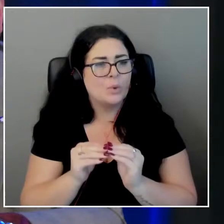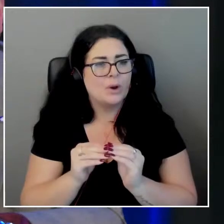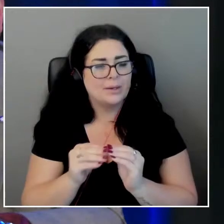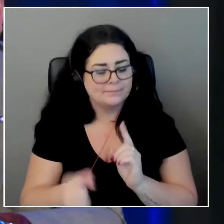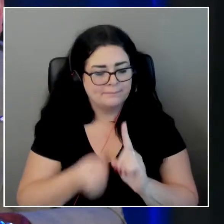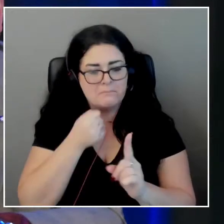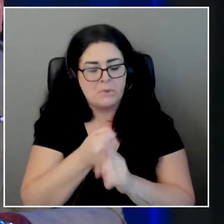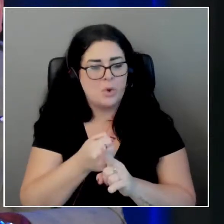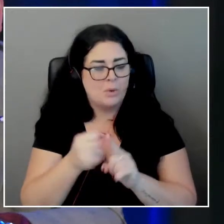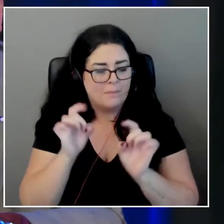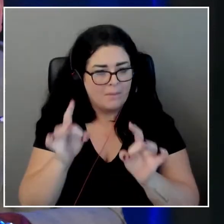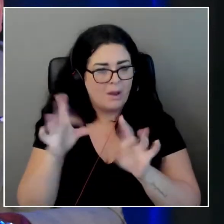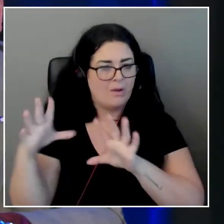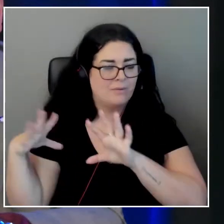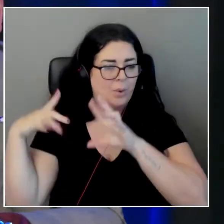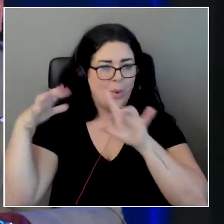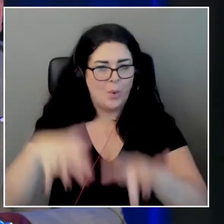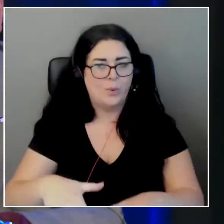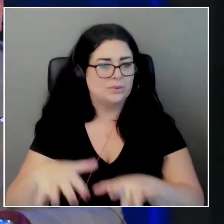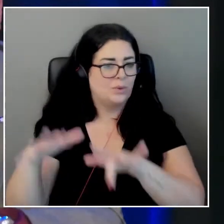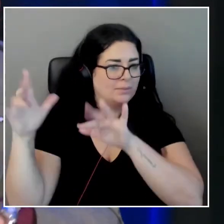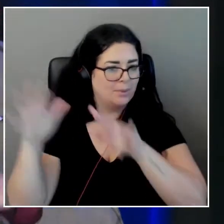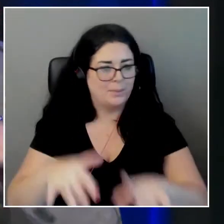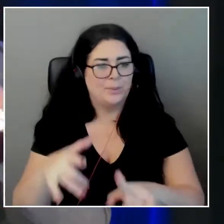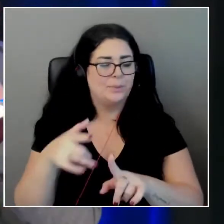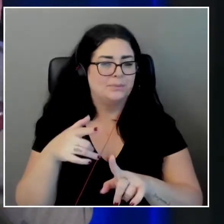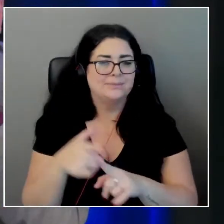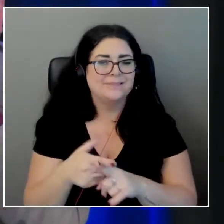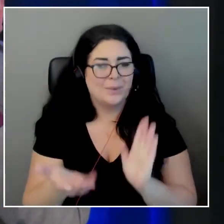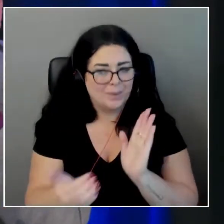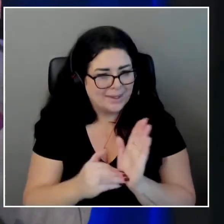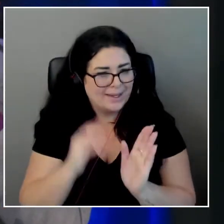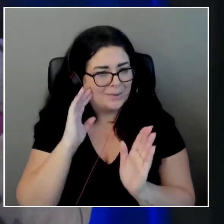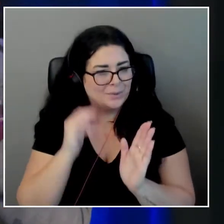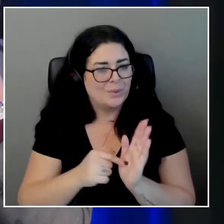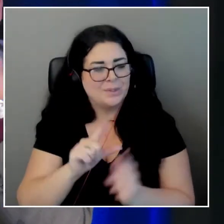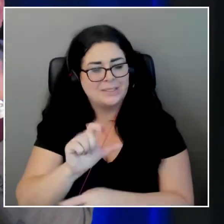The impact of climate change is significantly impacting the decisions we are making for the future.